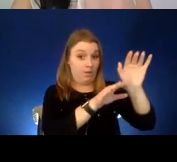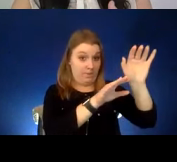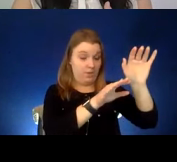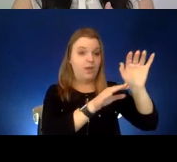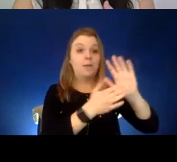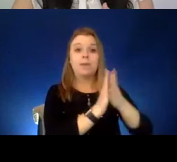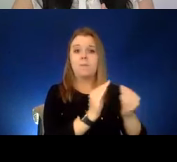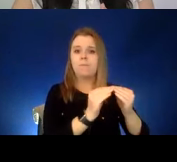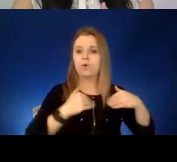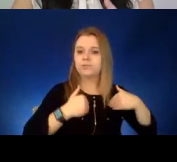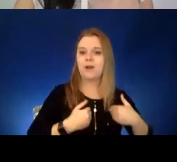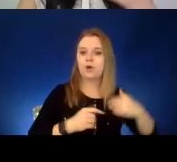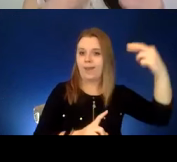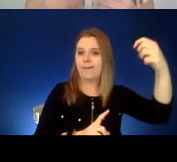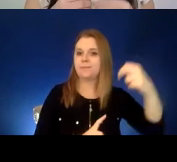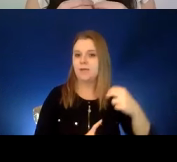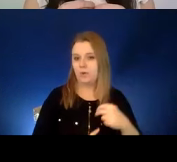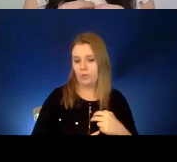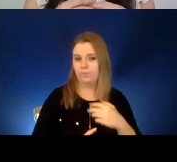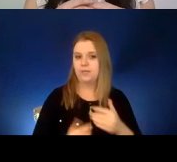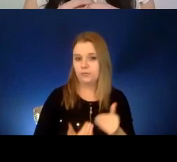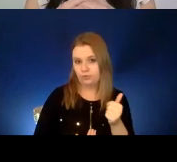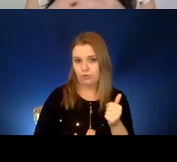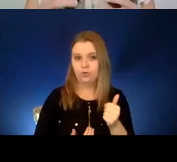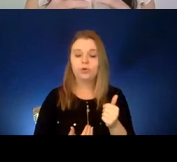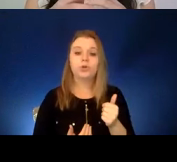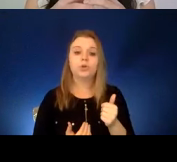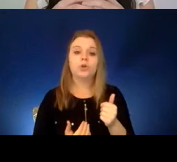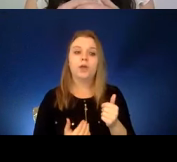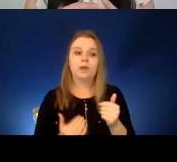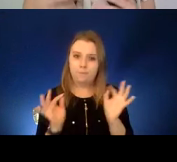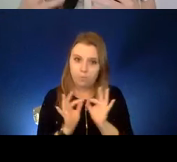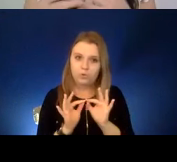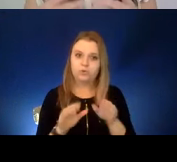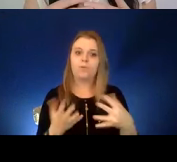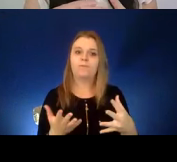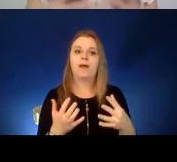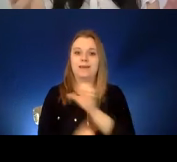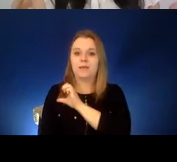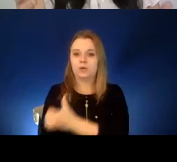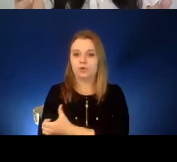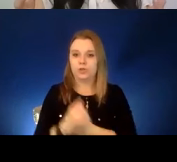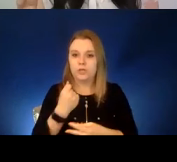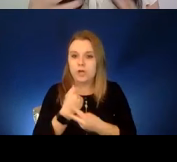The other thing that you can do is provide that energy conservation map. We know sometimes that places like the zoo,